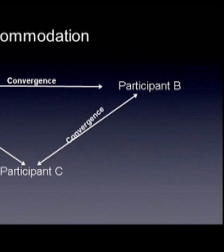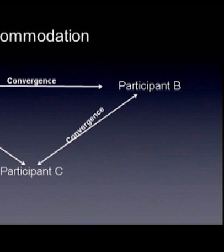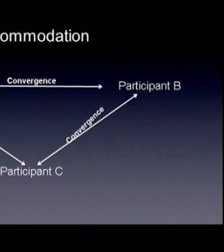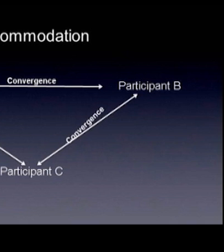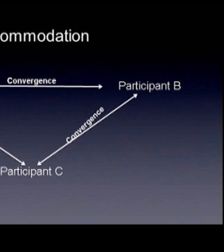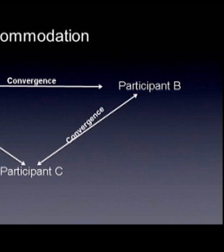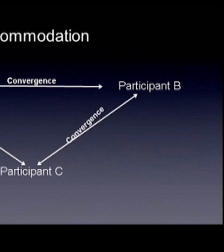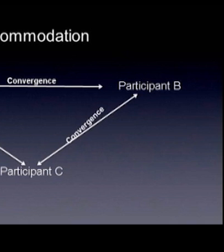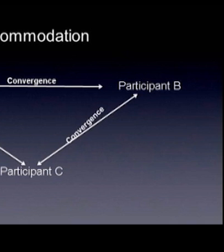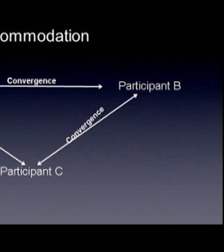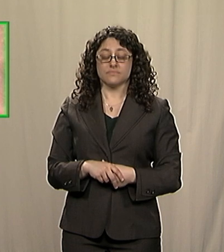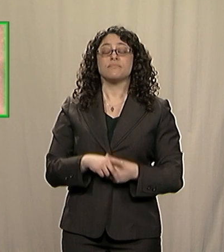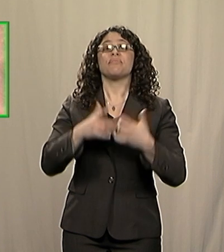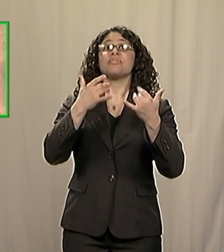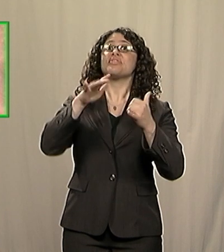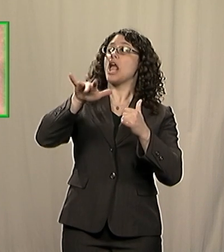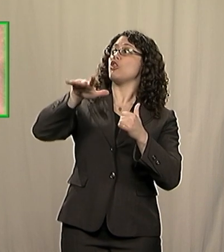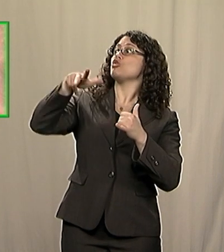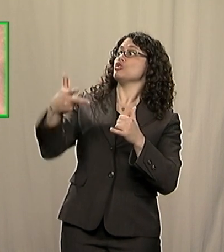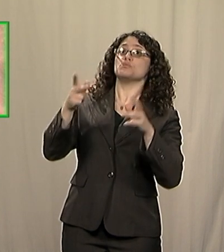Now, we get the opportunity for all three participants